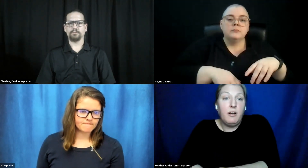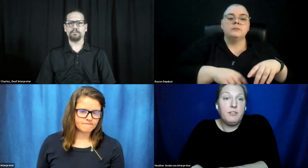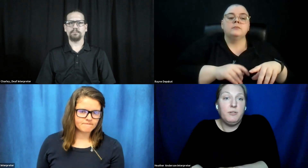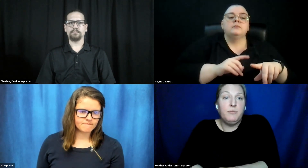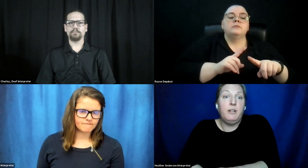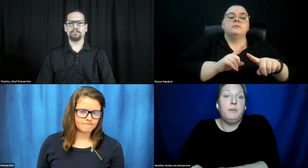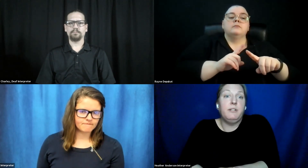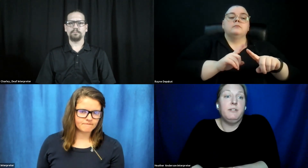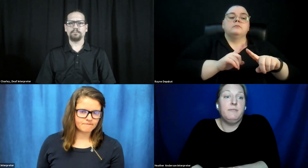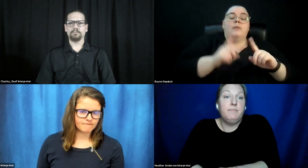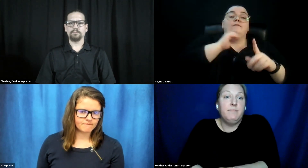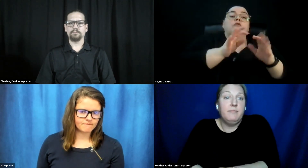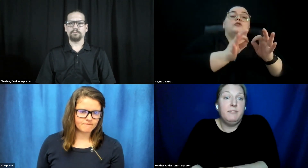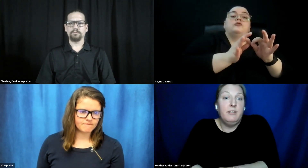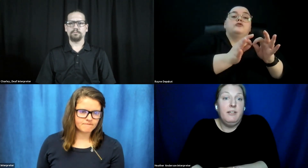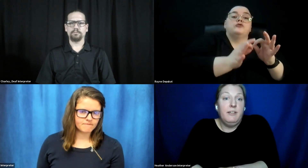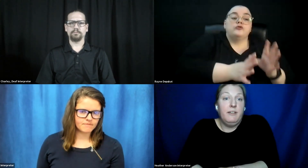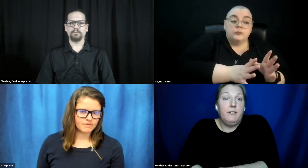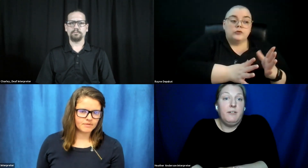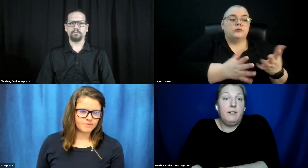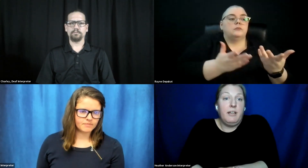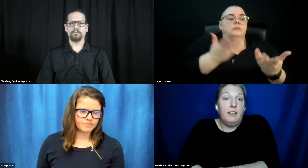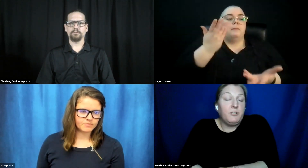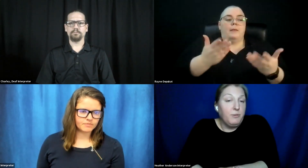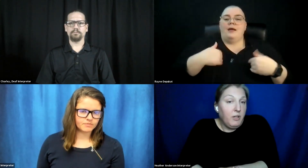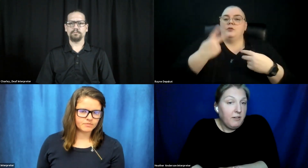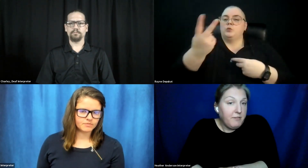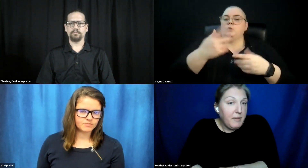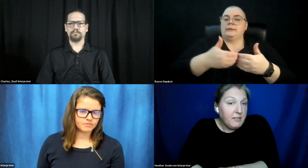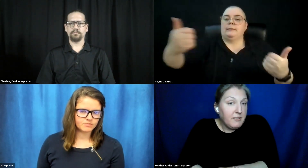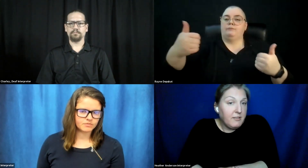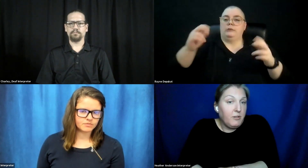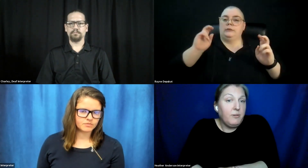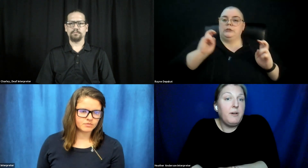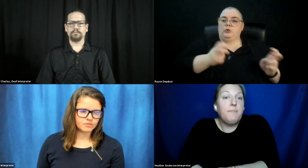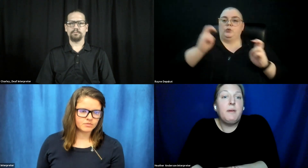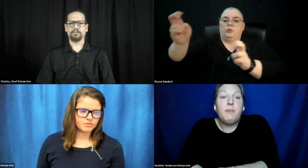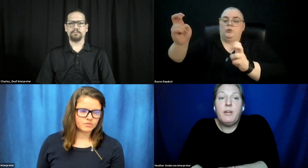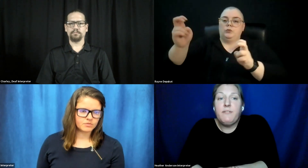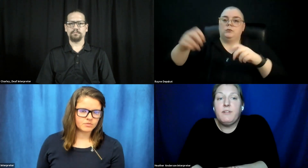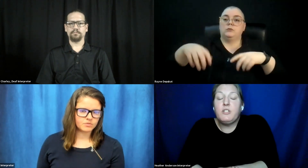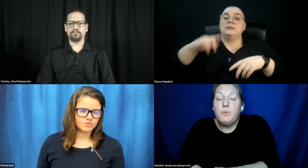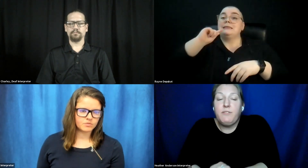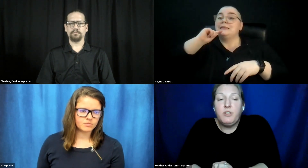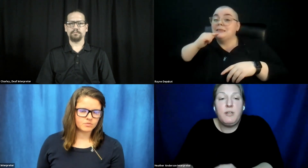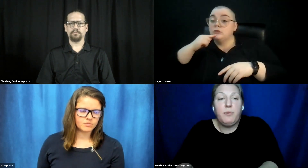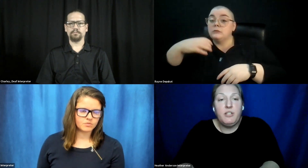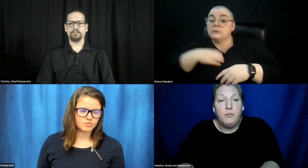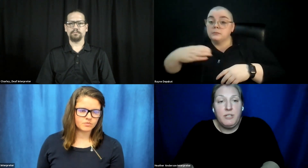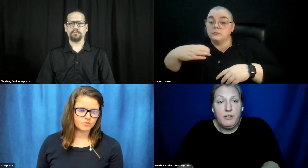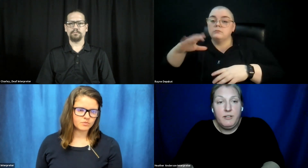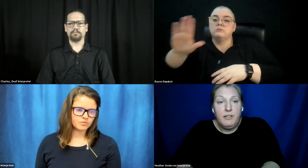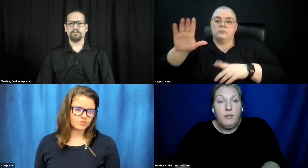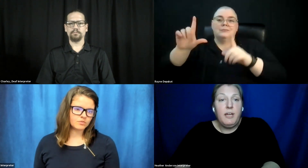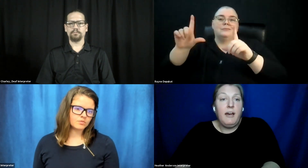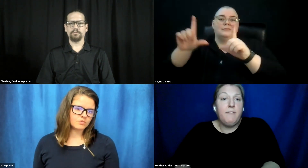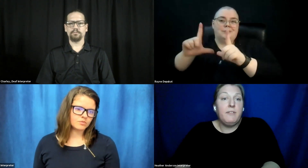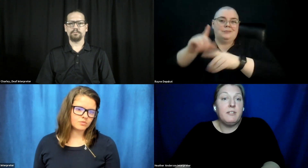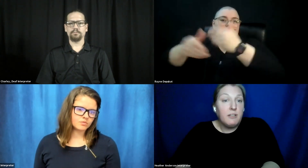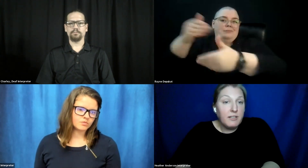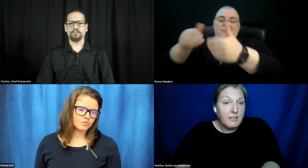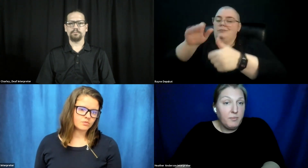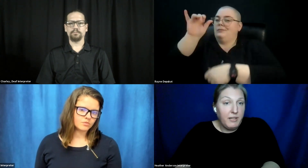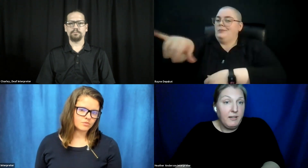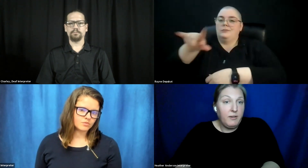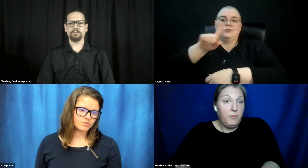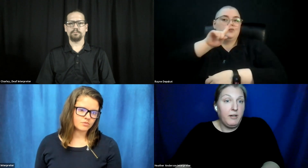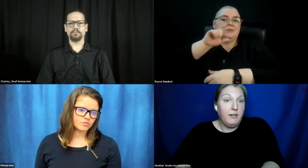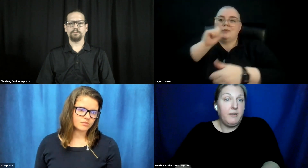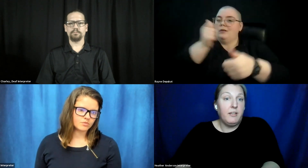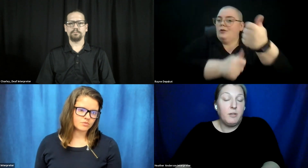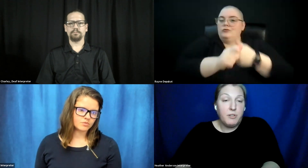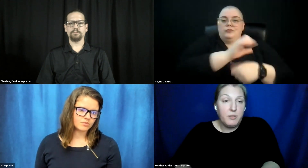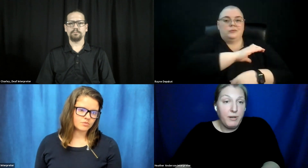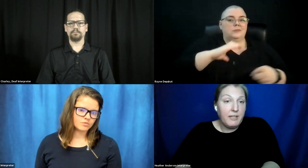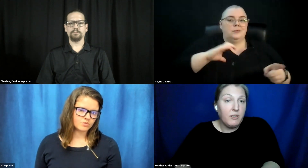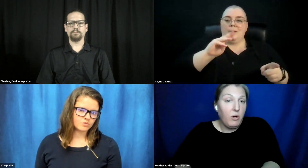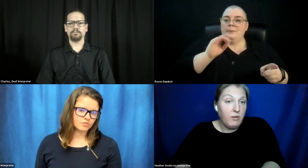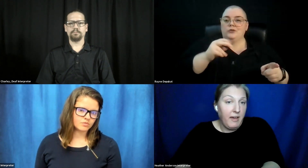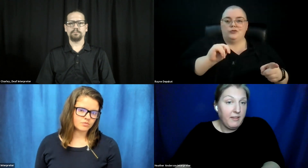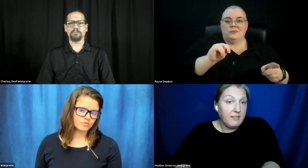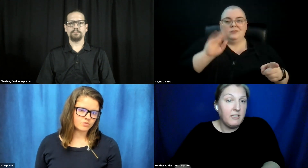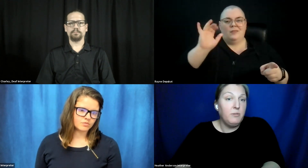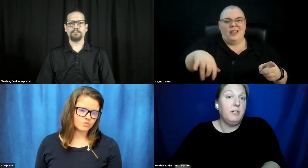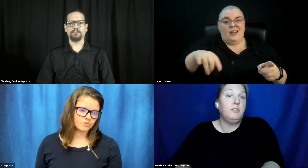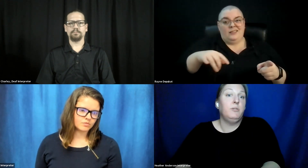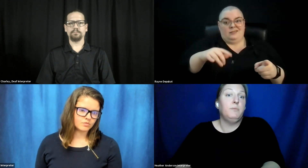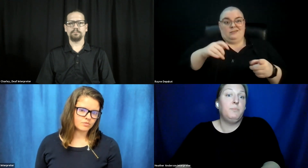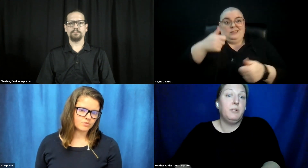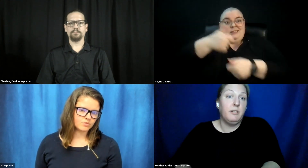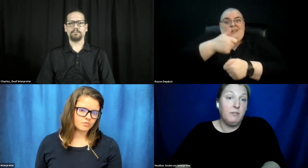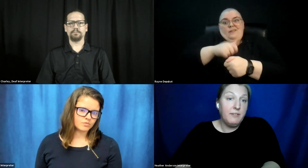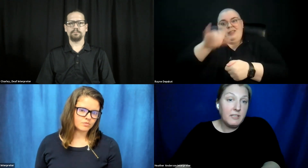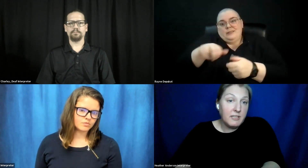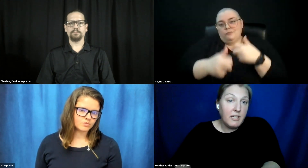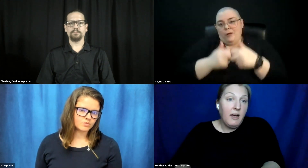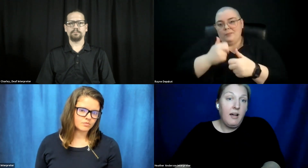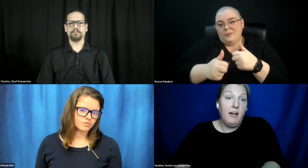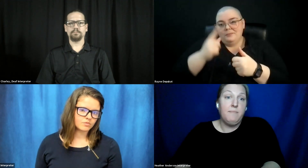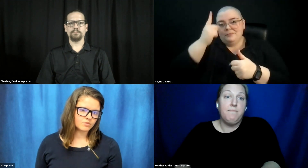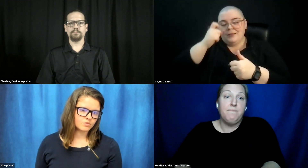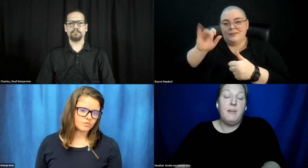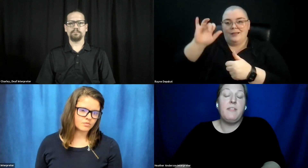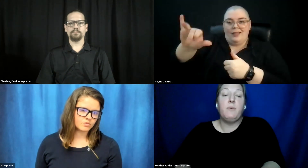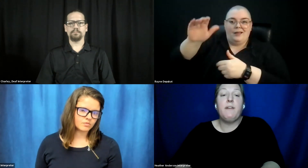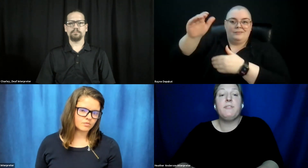I don't. Also I don't want to kind of exclude cart from this. So, maybe if we have, we have two separate issues here we have the serious complaint, where the interpreters are breaking the code of ethics and you want to put in a grievance.